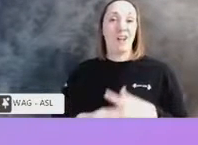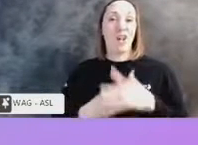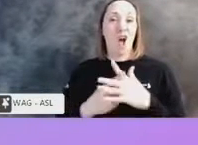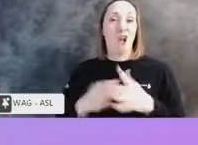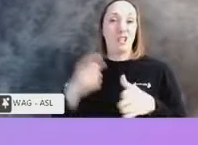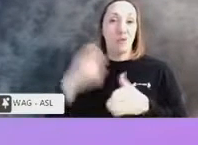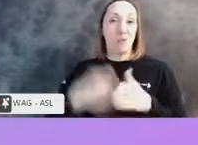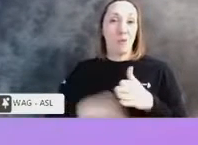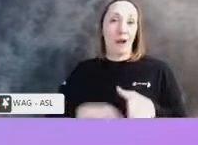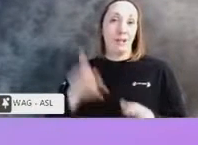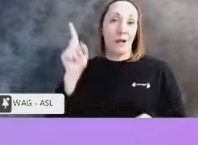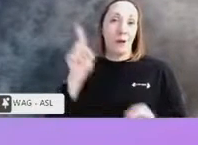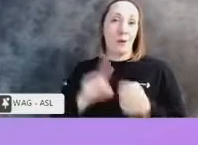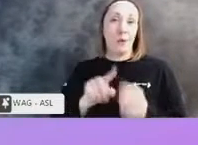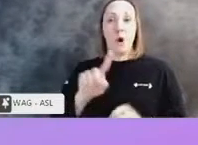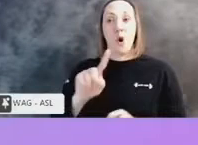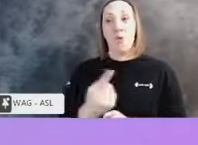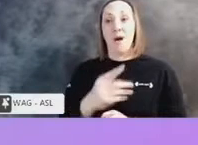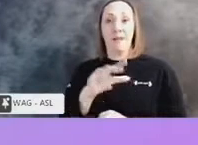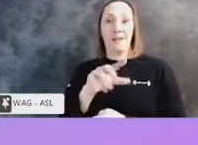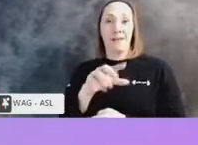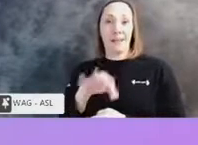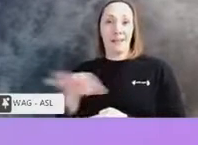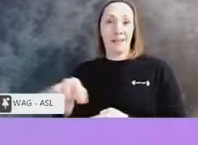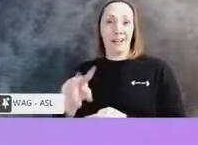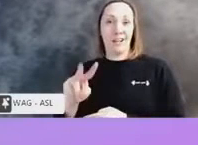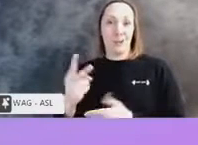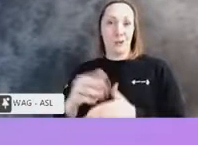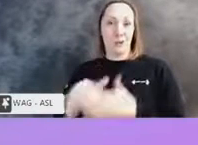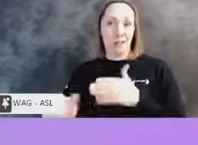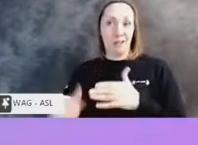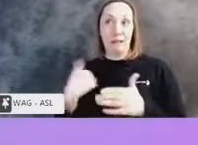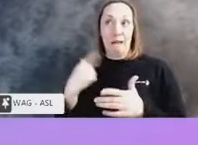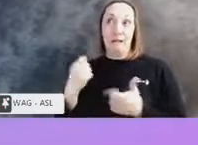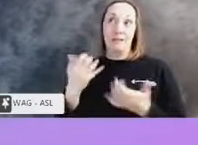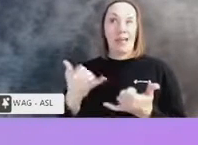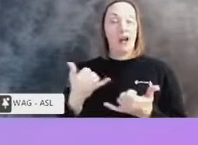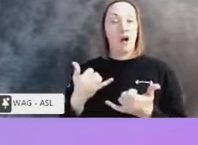would love for you to grab a copy of it. I'm selling it at 199 as a launching price